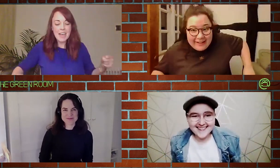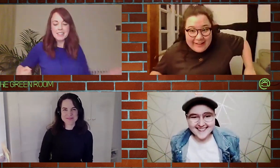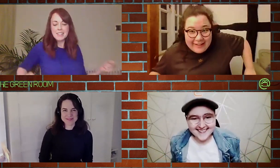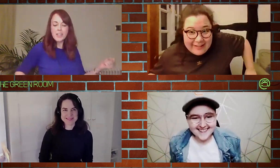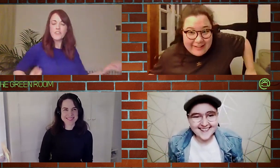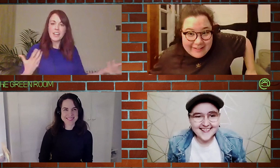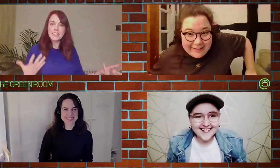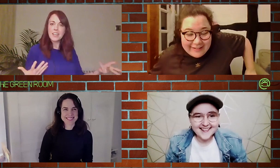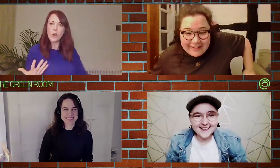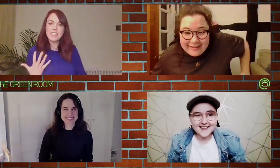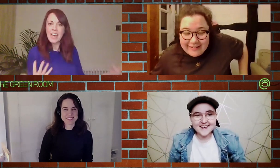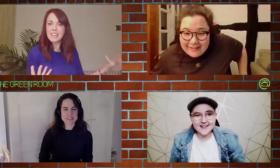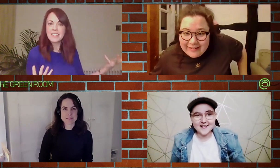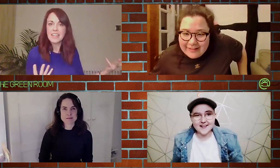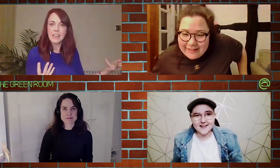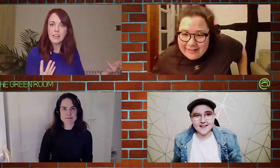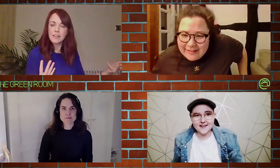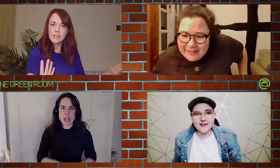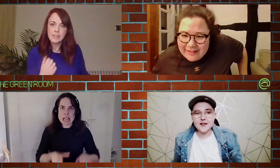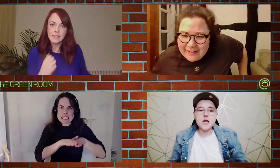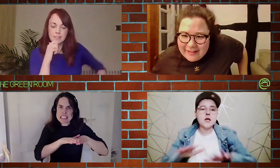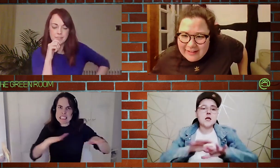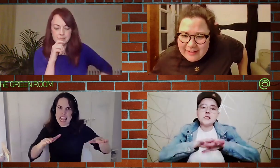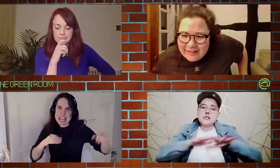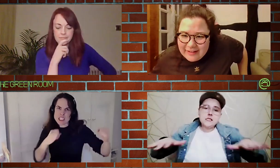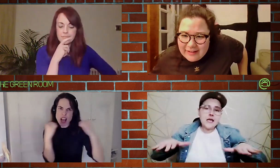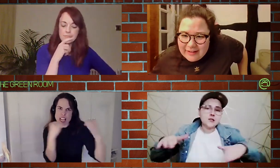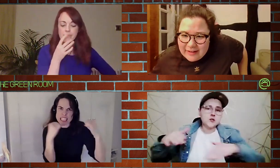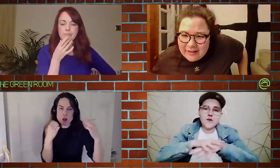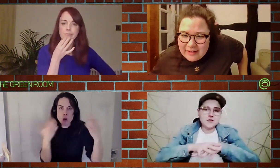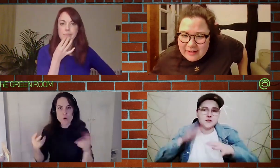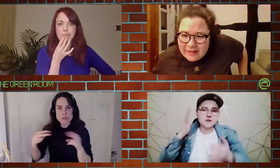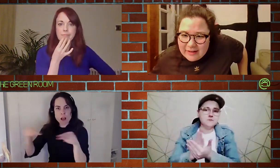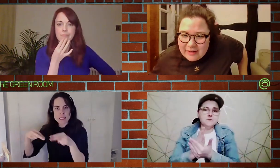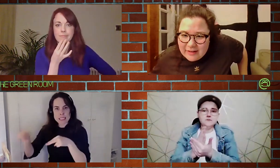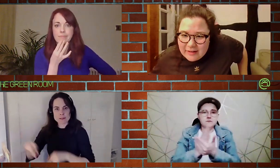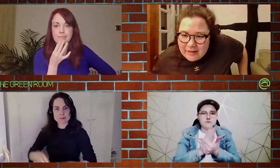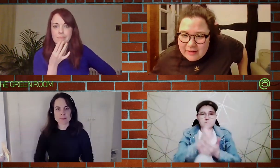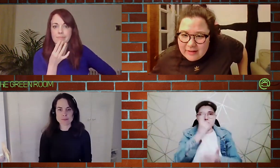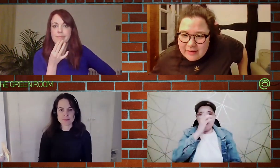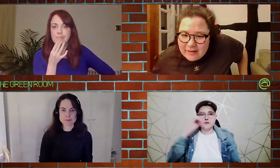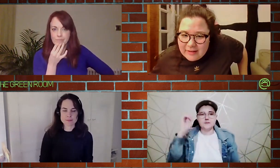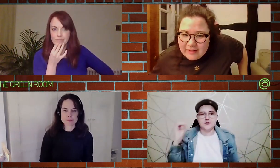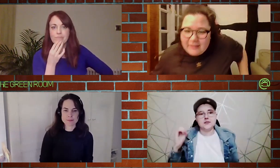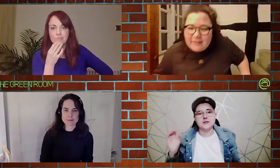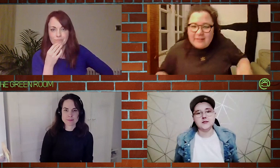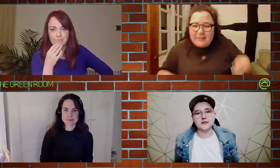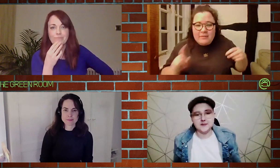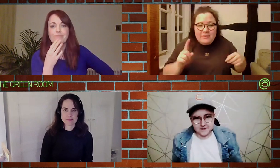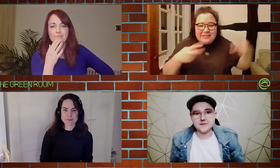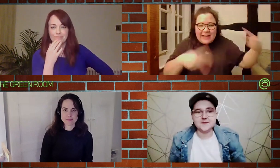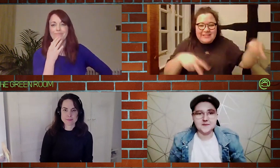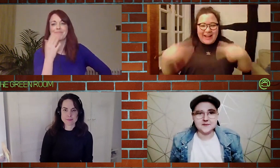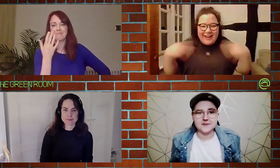Stage fighting or dancing? Stage fighting. Absolutely. One hundred percent!